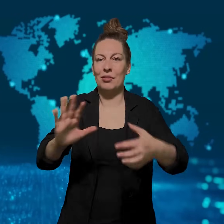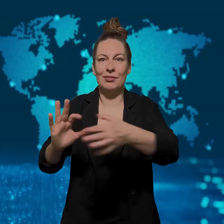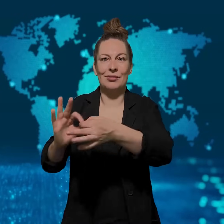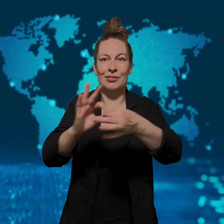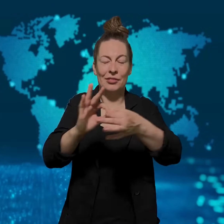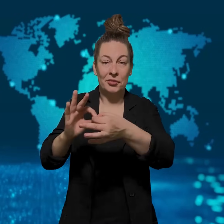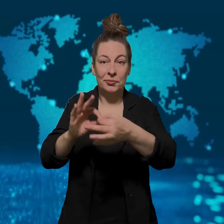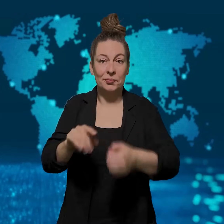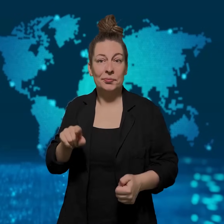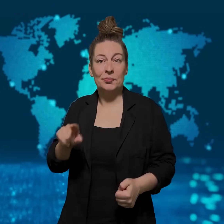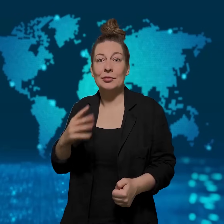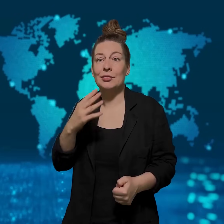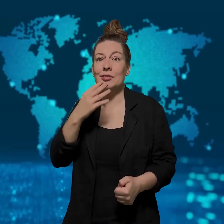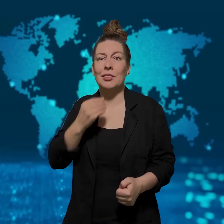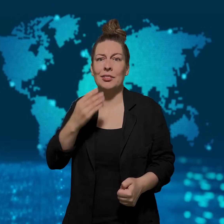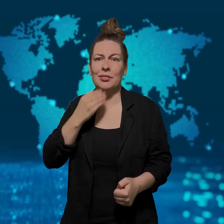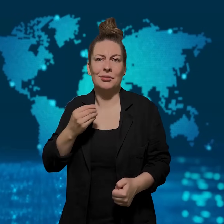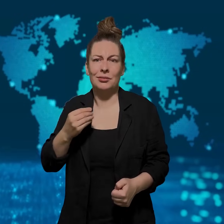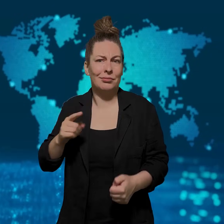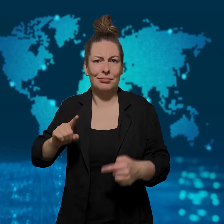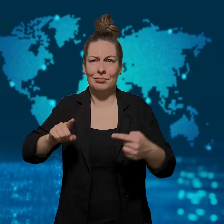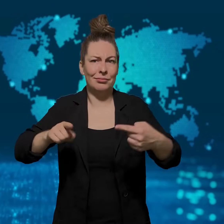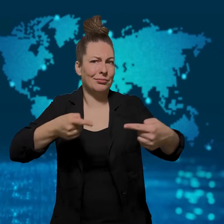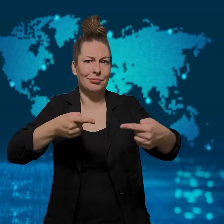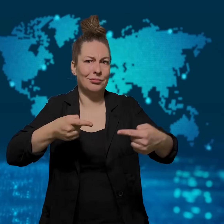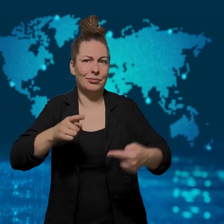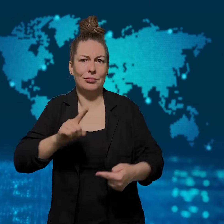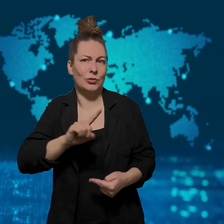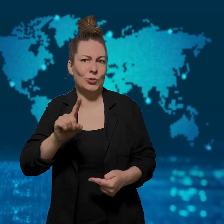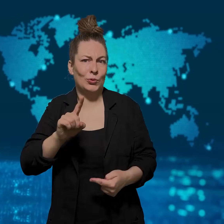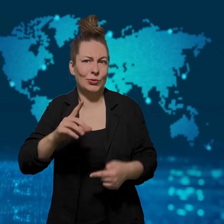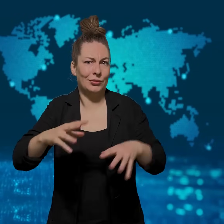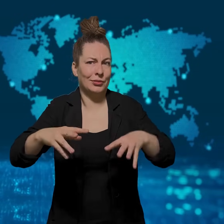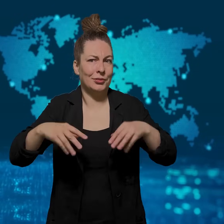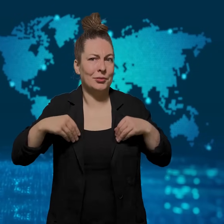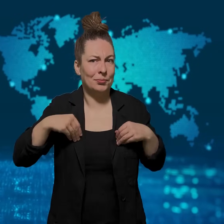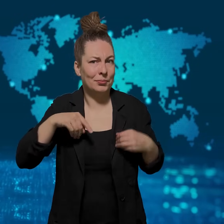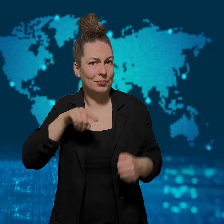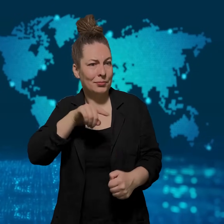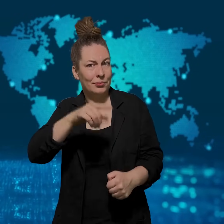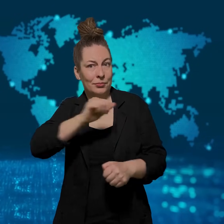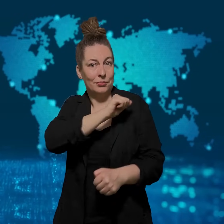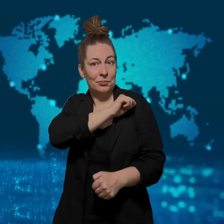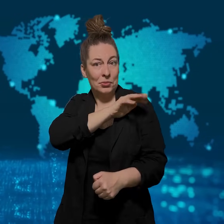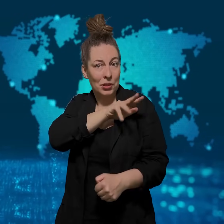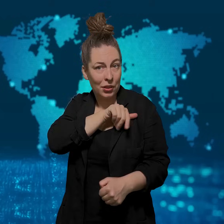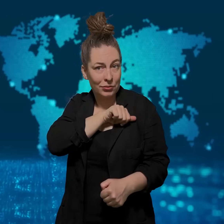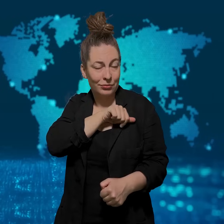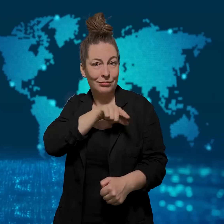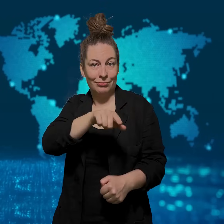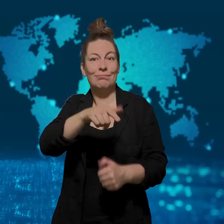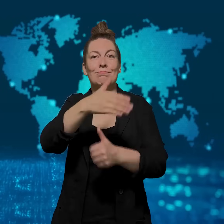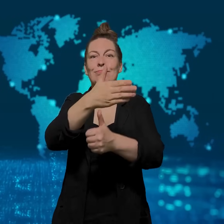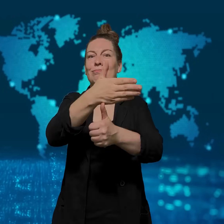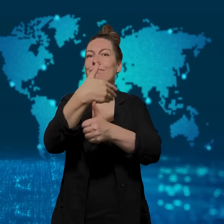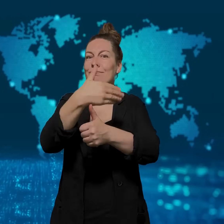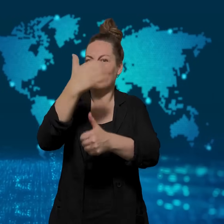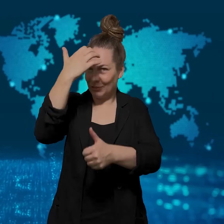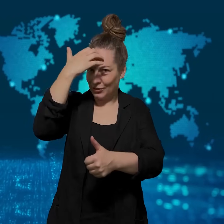Israel opposes unilaterally recognizing a Palestinian state